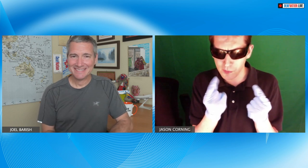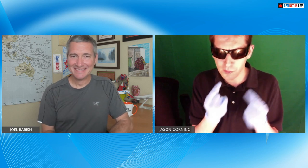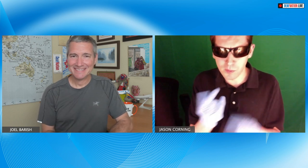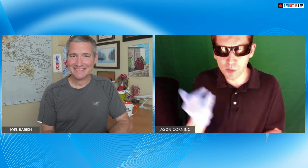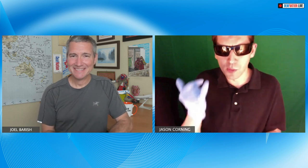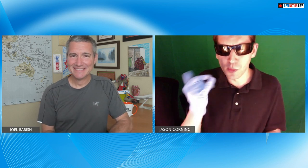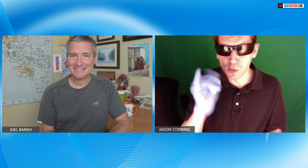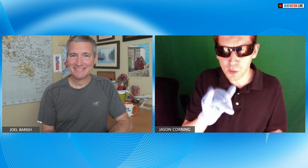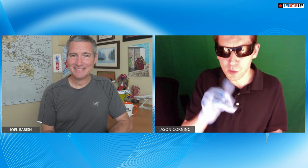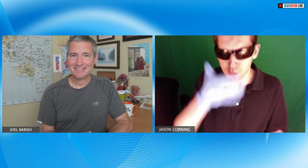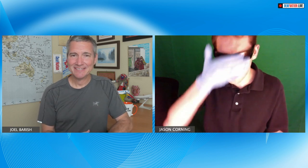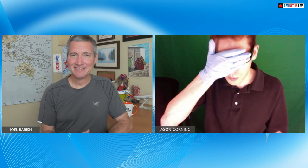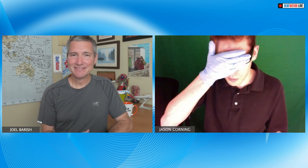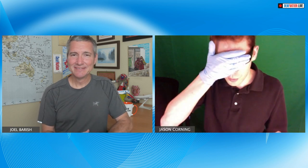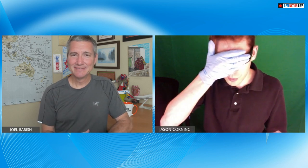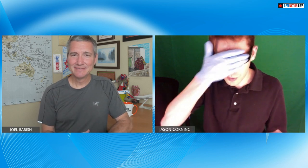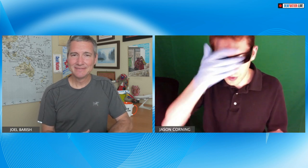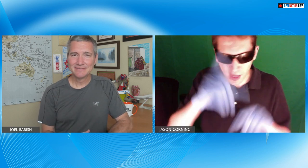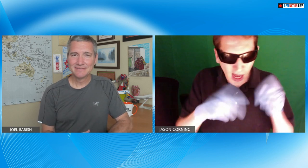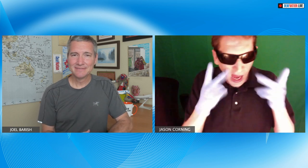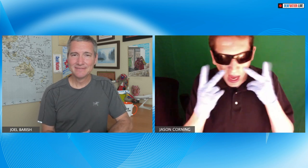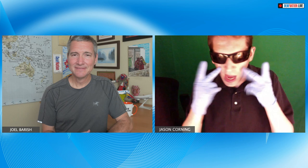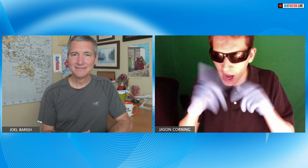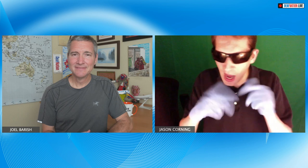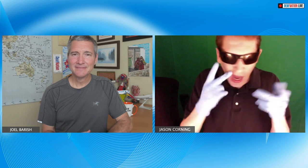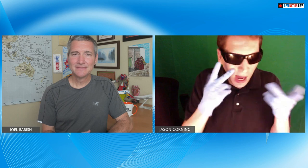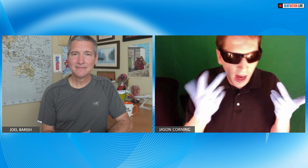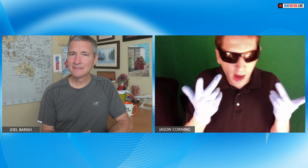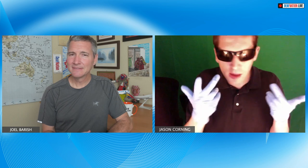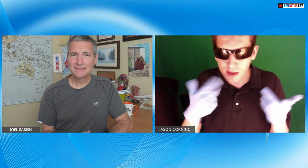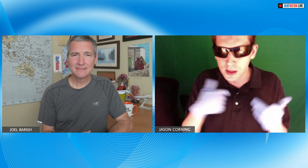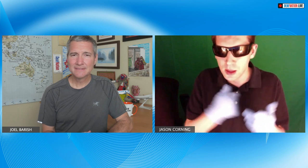The monkey covering the eye acting like “I can’t see, can’t see”